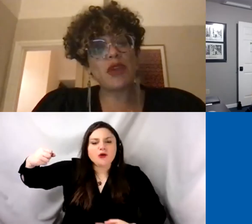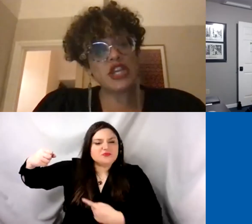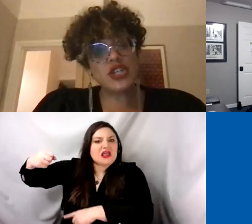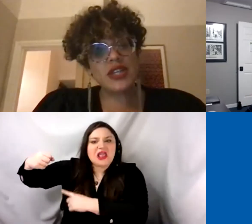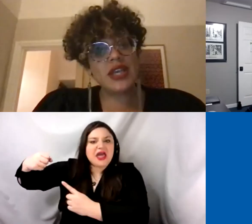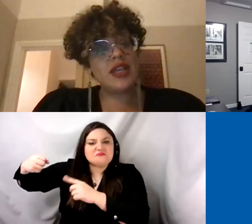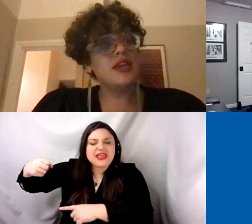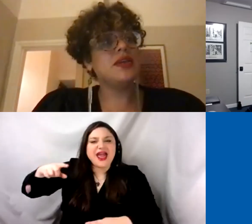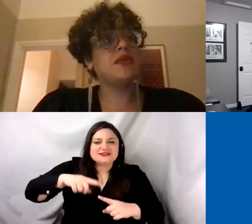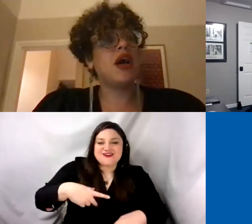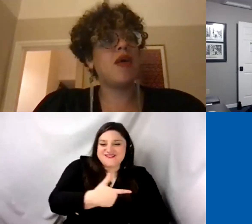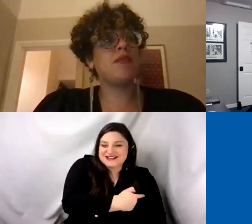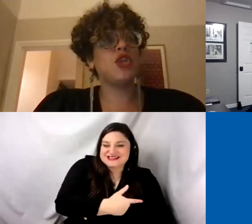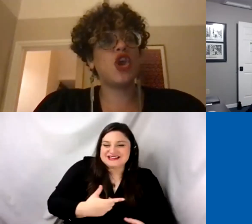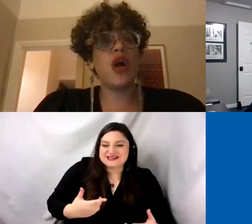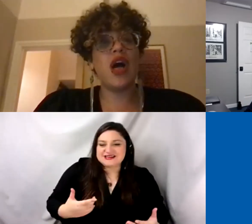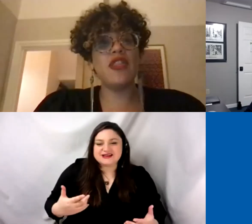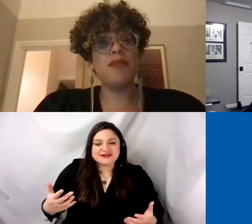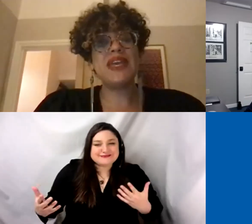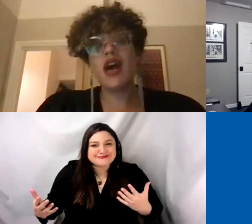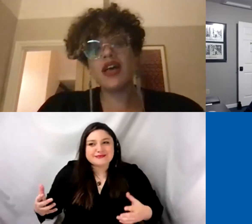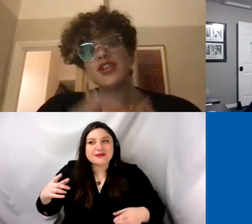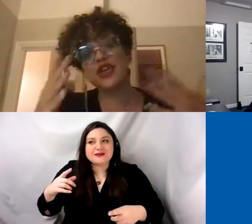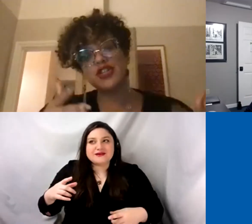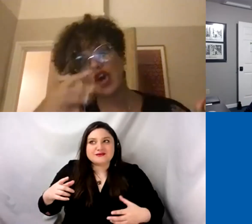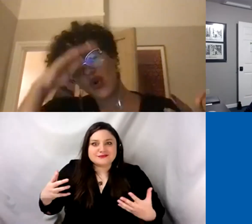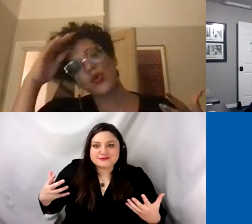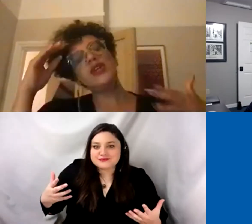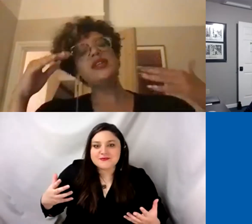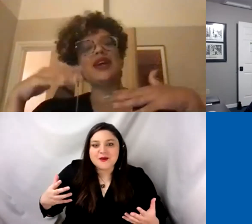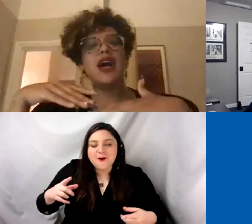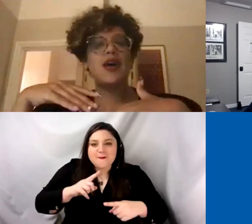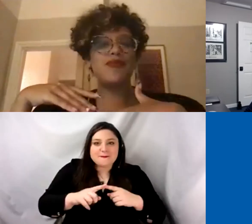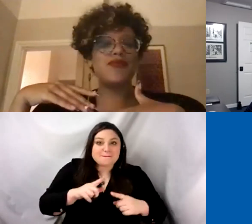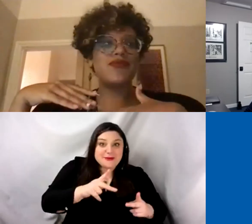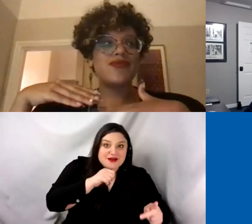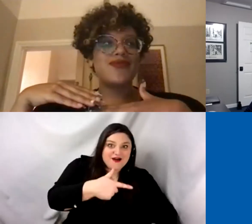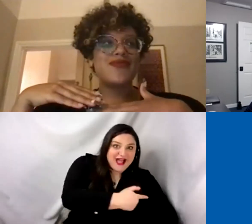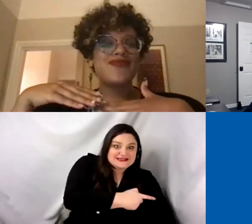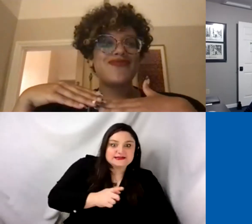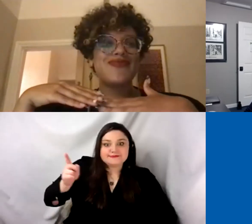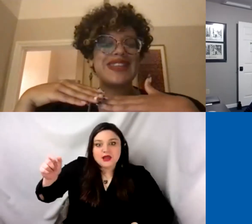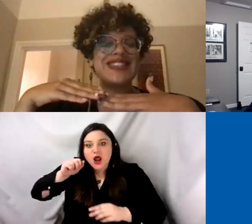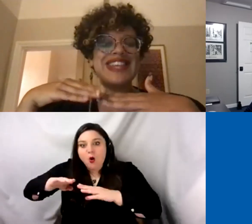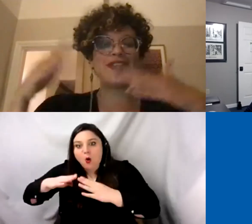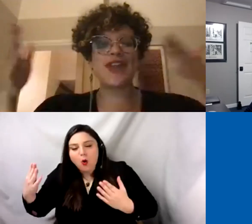because there is no standardized way to test for the vaccines